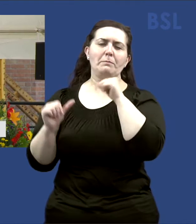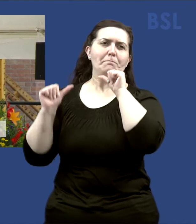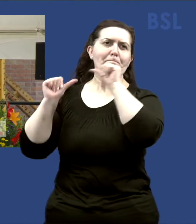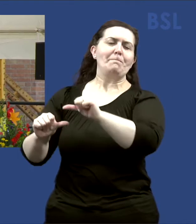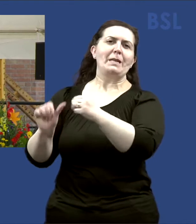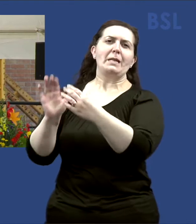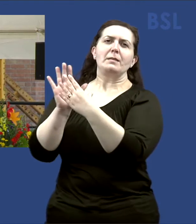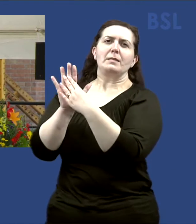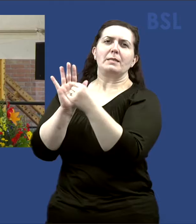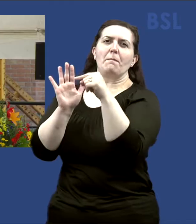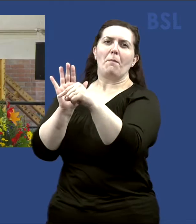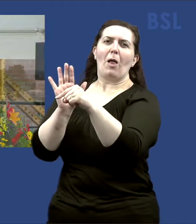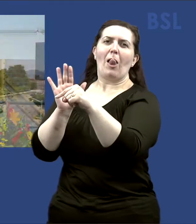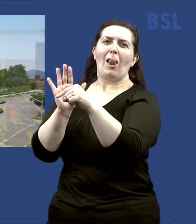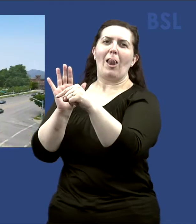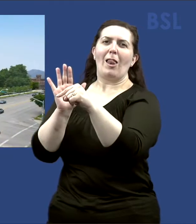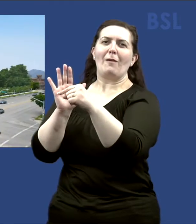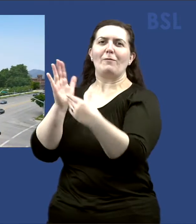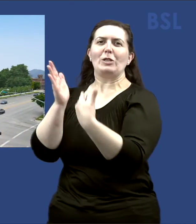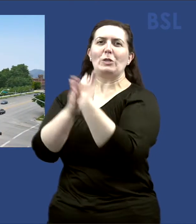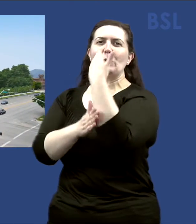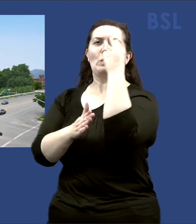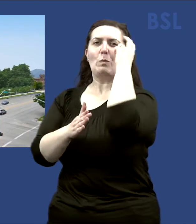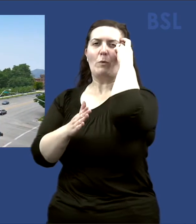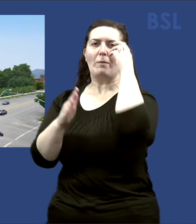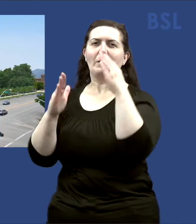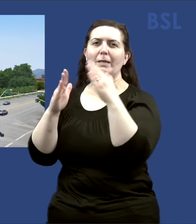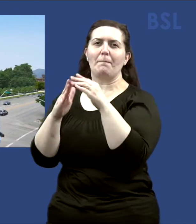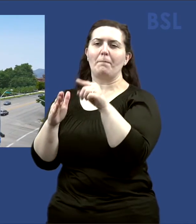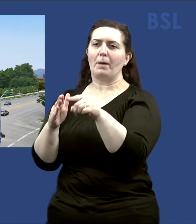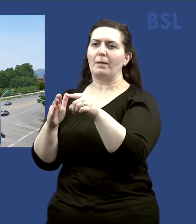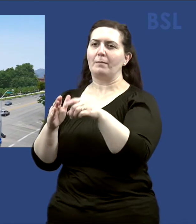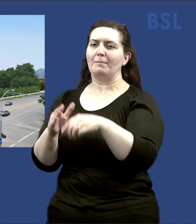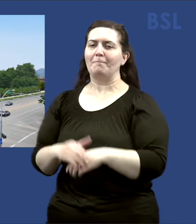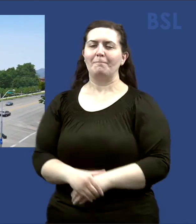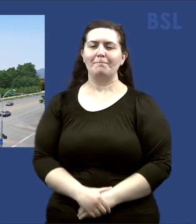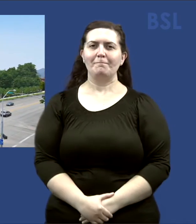And I love the symbolism of that."